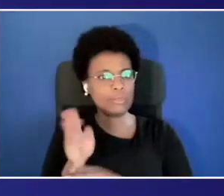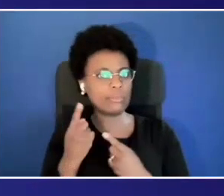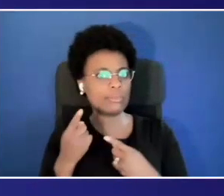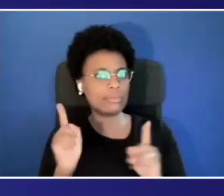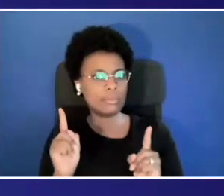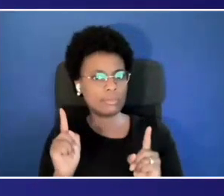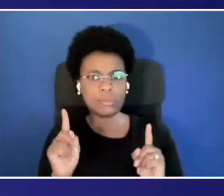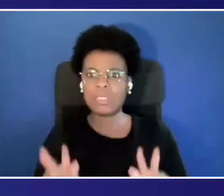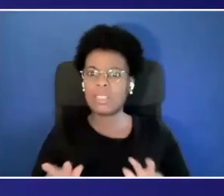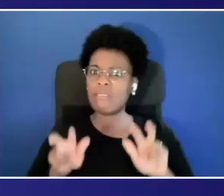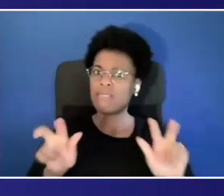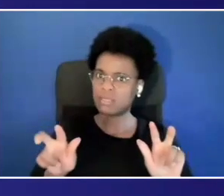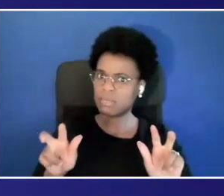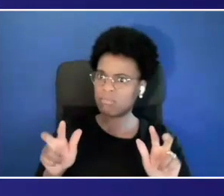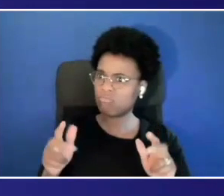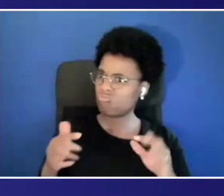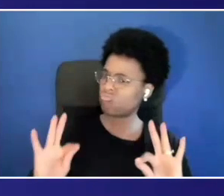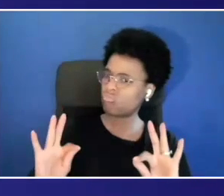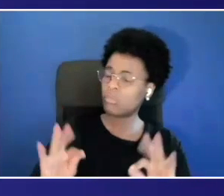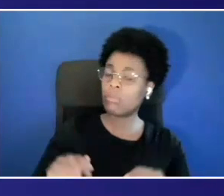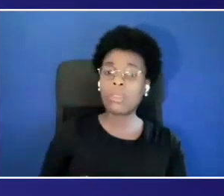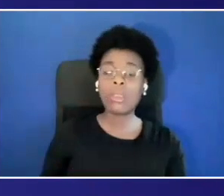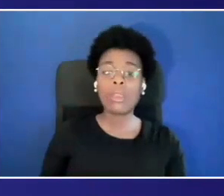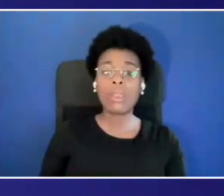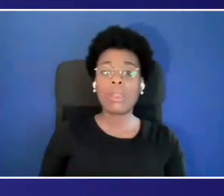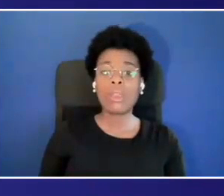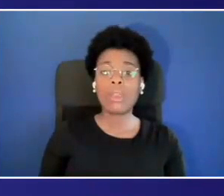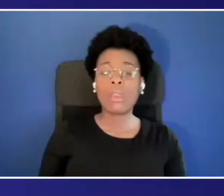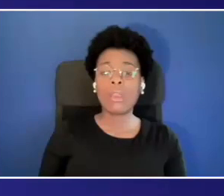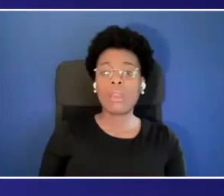I'm like most commercial industries where new startups regularly disrupt legacy companies and competition creates an ecosystem of innovation to better serve students.